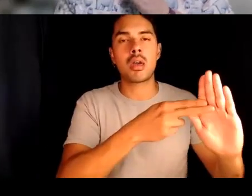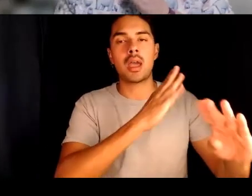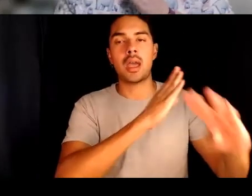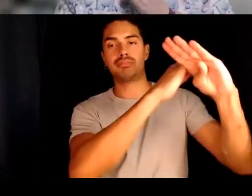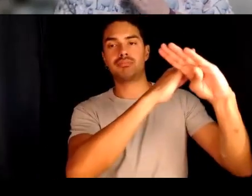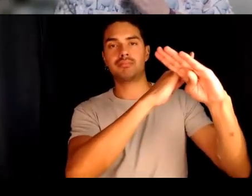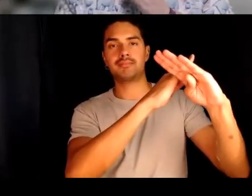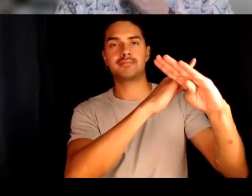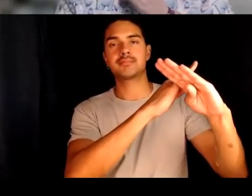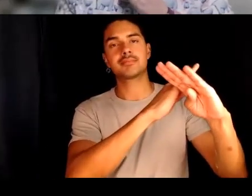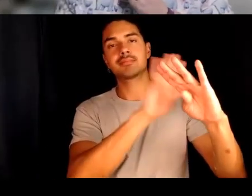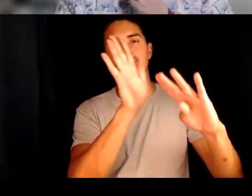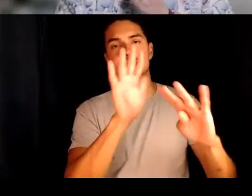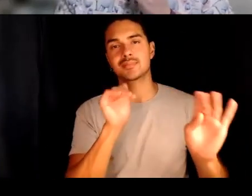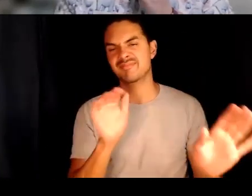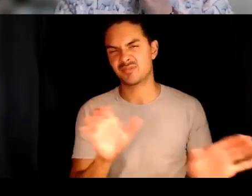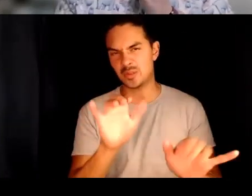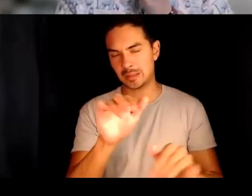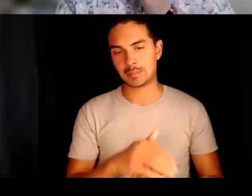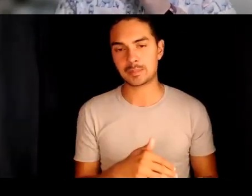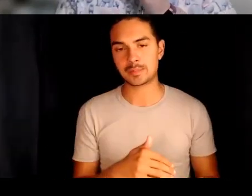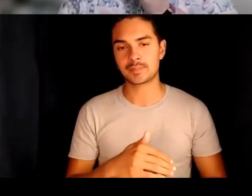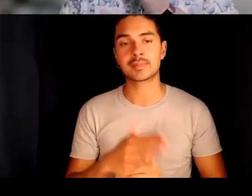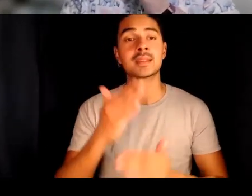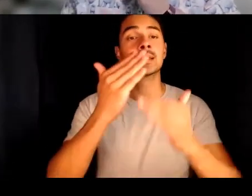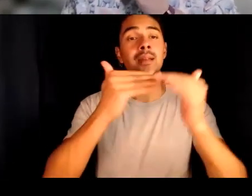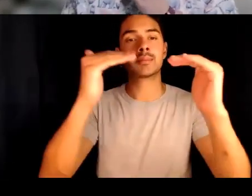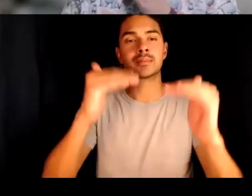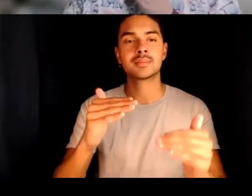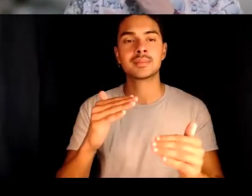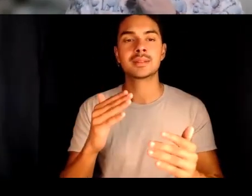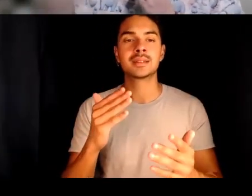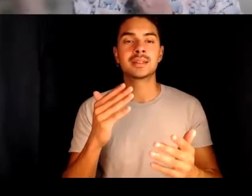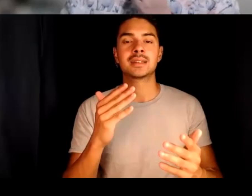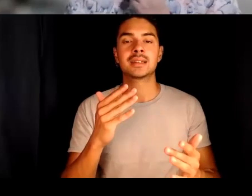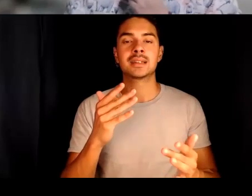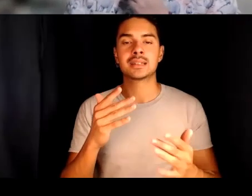Also find people might curse a lot. People might speak